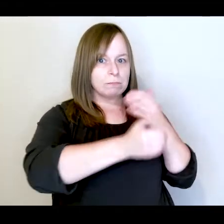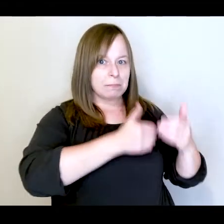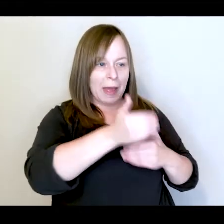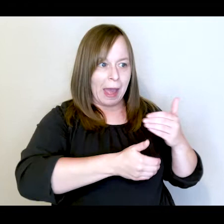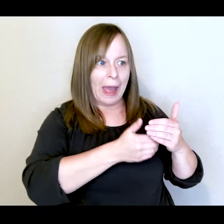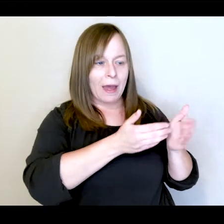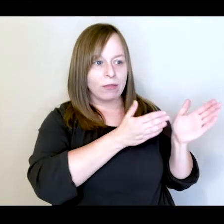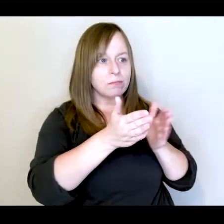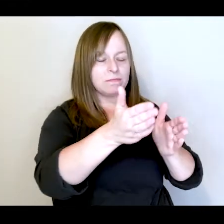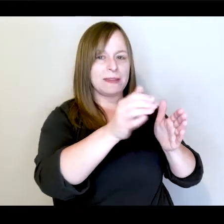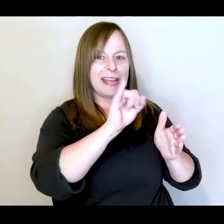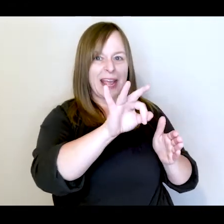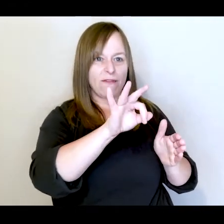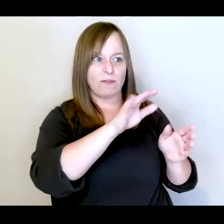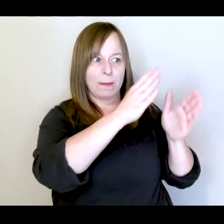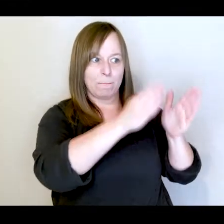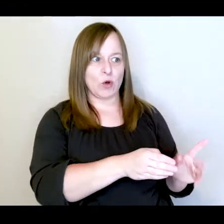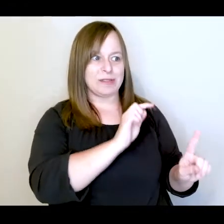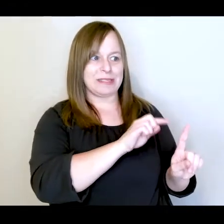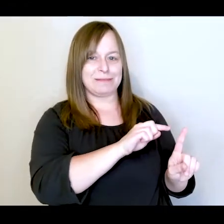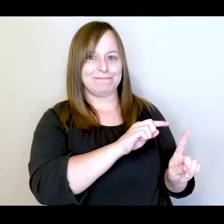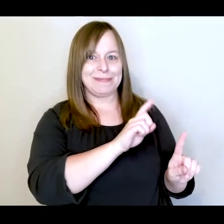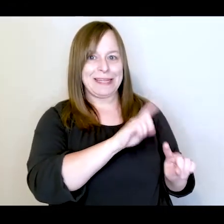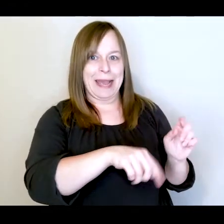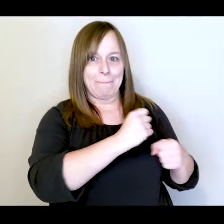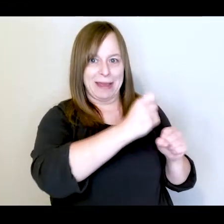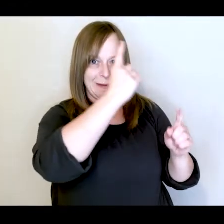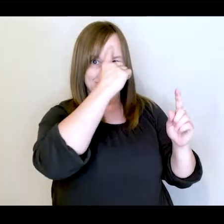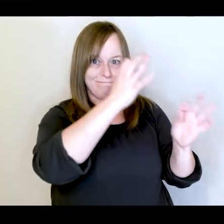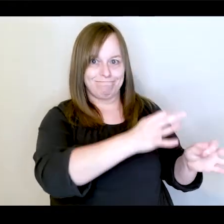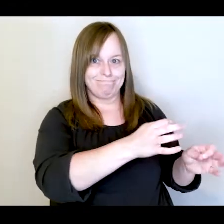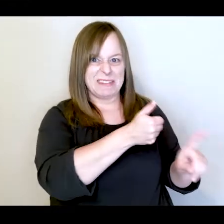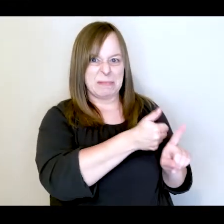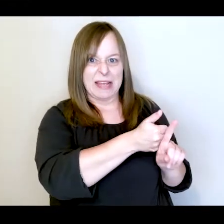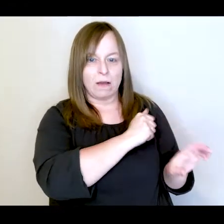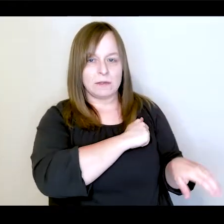paths that could be taken if capacity is in doubt. And that--that could be